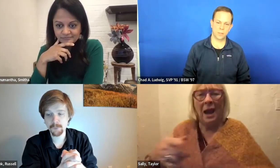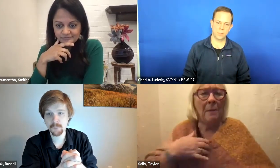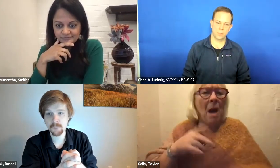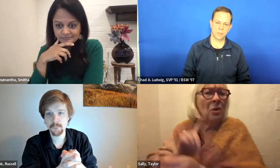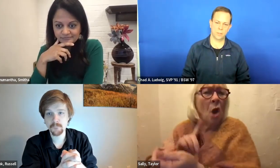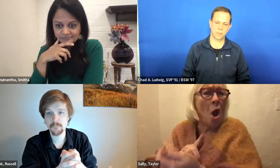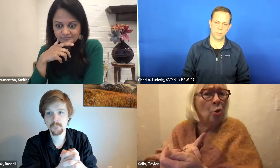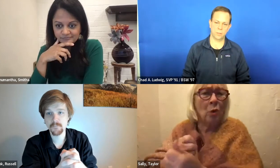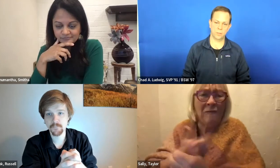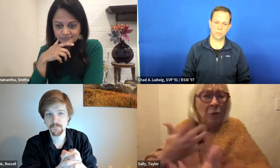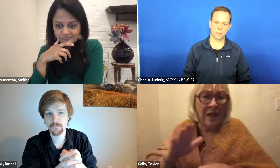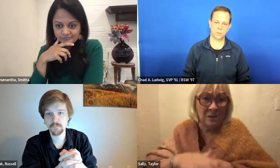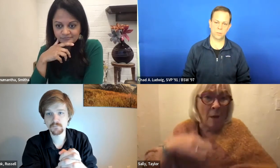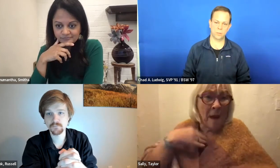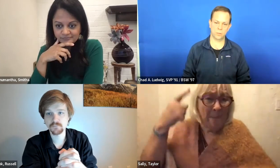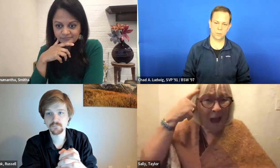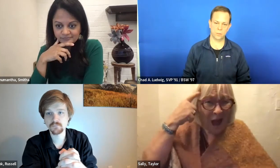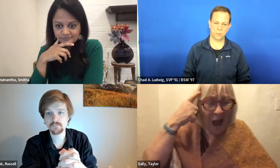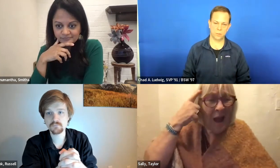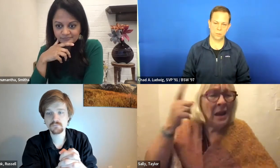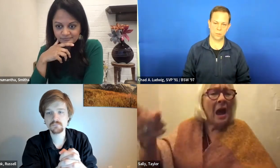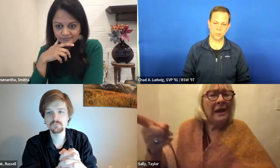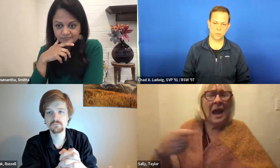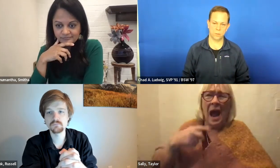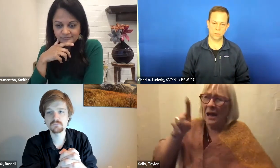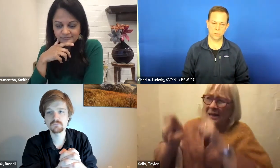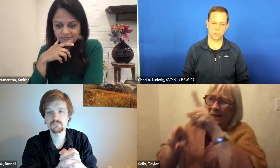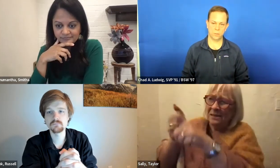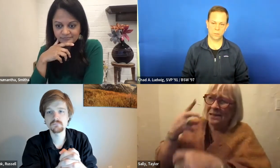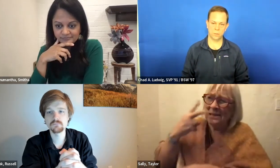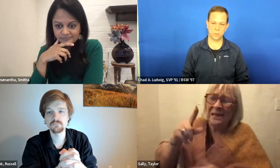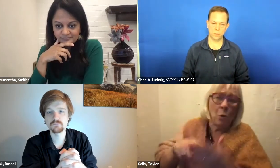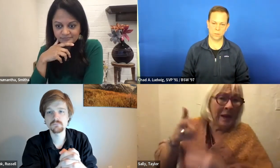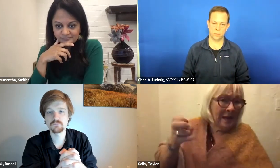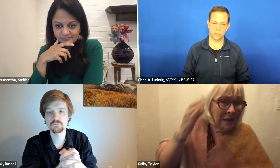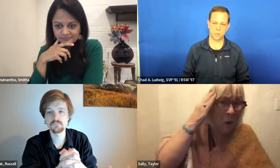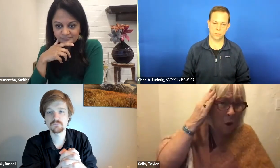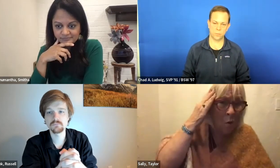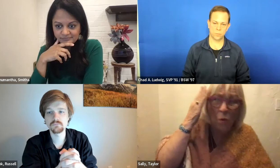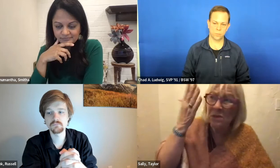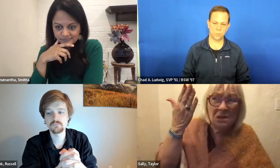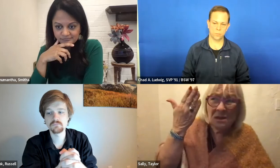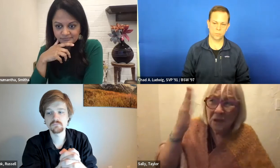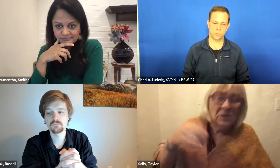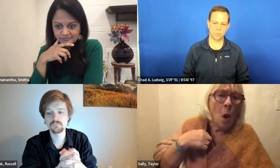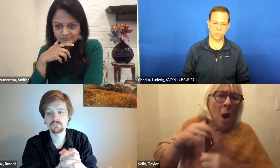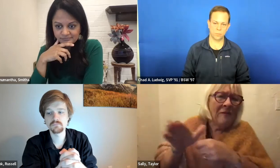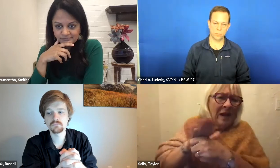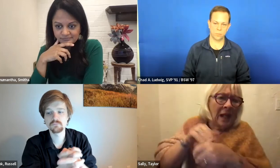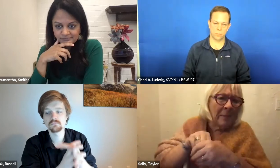Sure. Yeah. It helps when I tell my doctor everything that's on my mind. I ask him a plethora of questions--